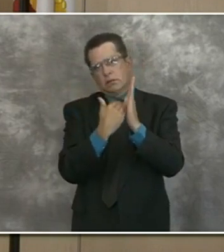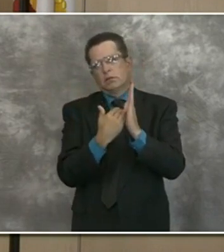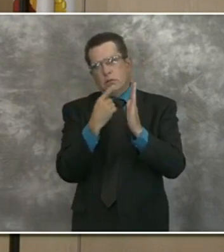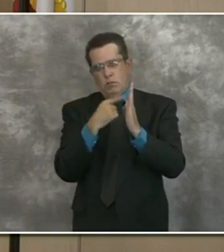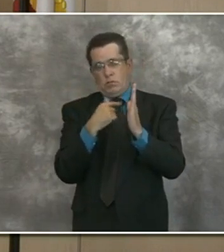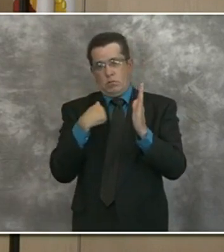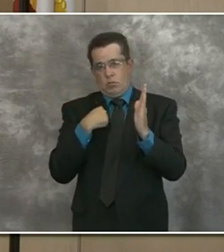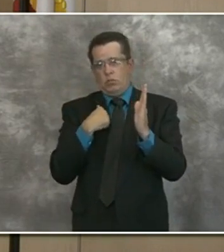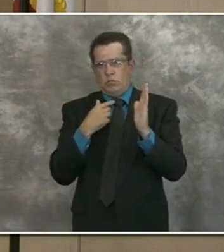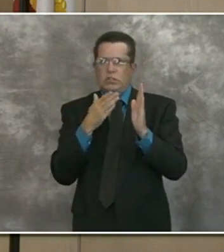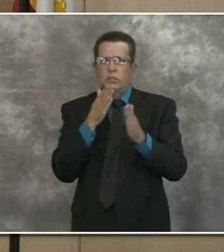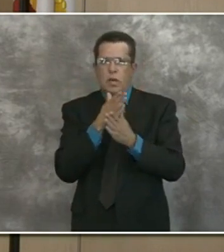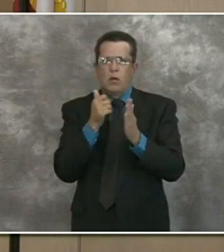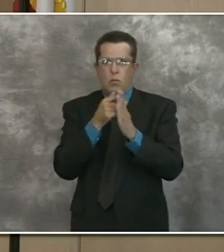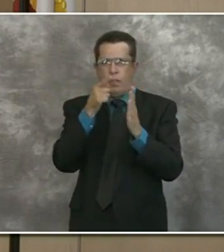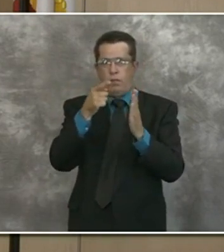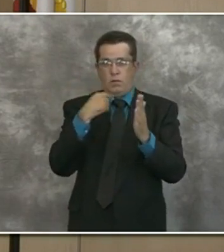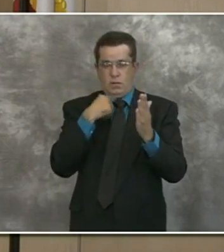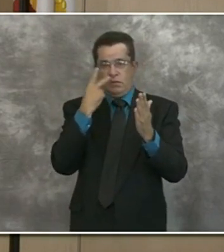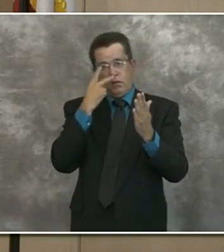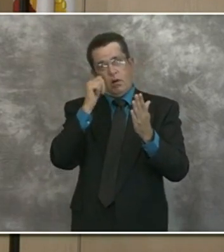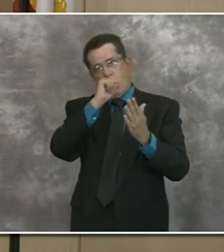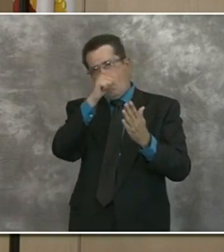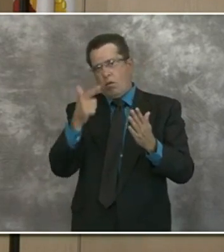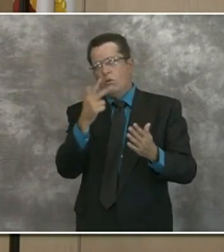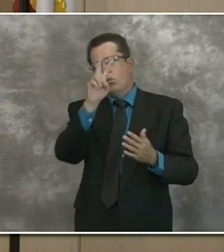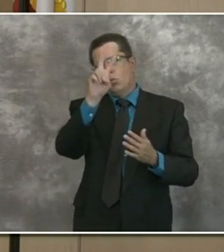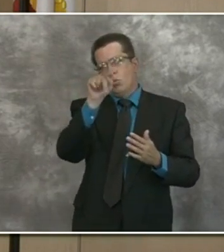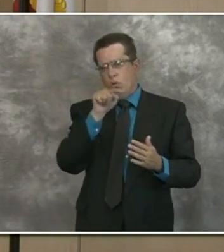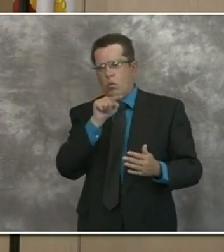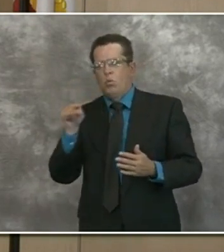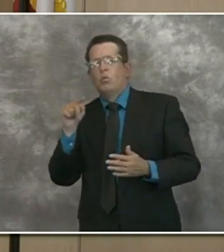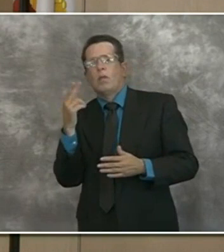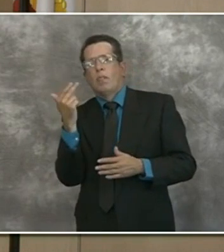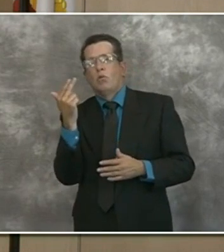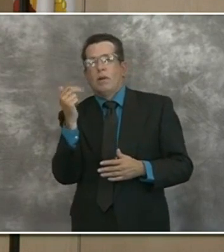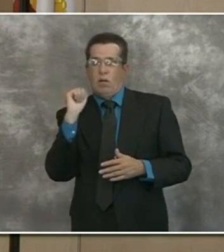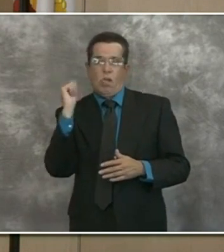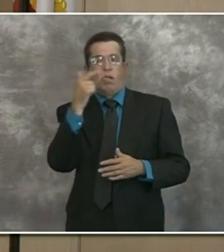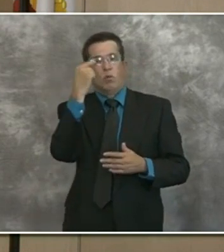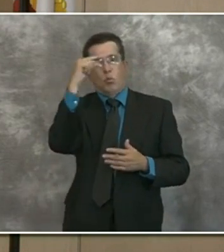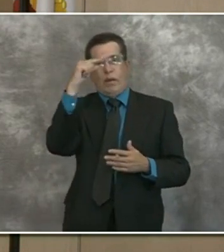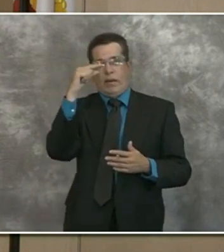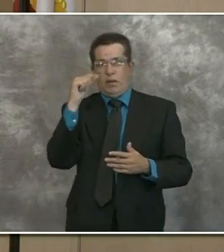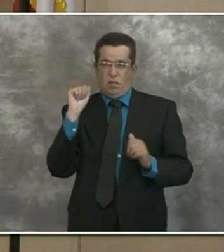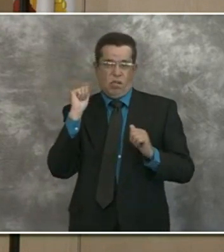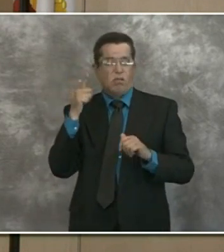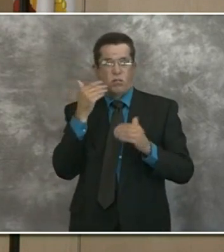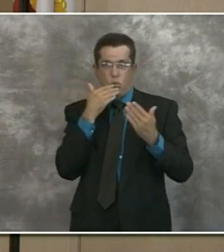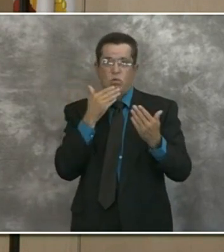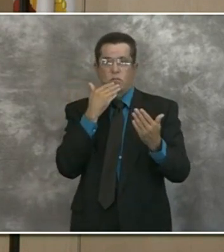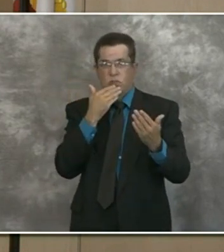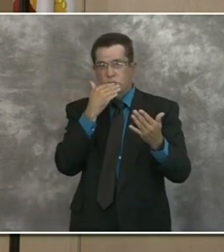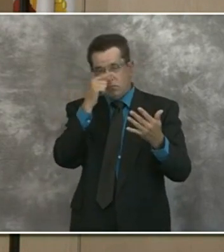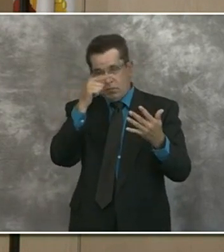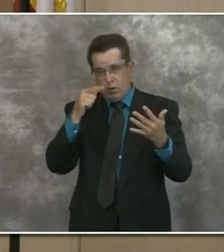TRIGGERS. RELATED. SO THE AS I'VE SHOWN YOU THE COUNTY'S TRIGGERS AN SHARE WITH YOU. WE